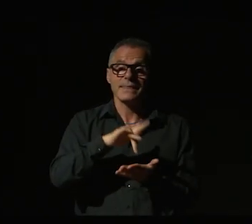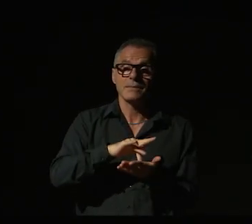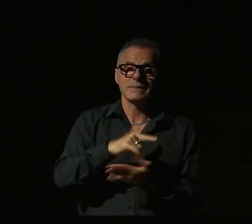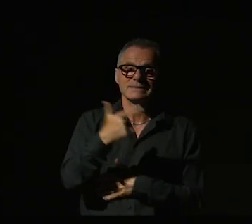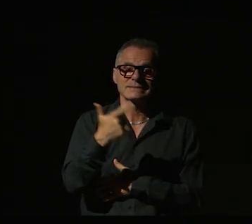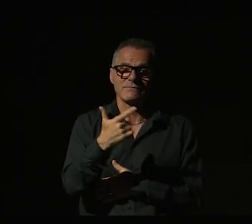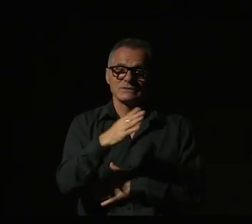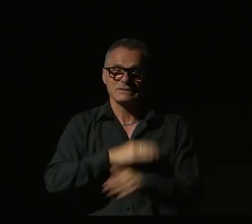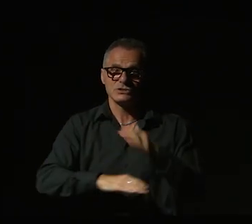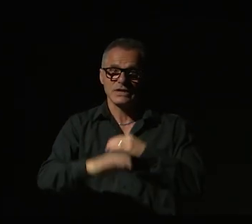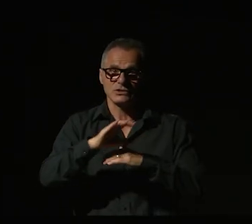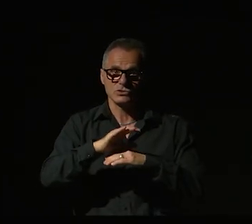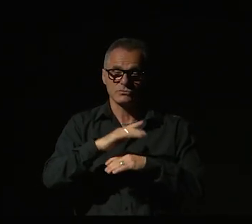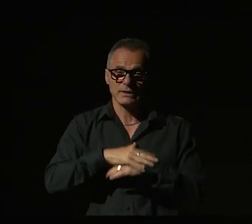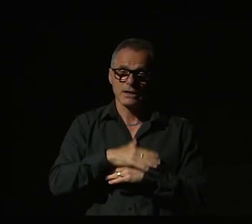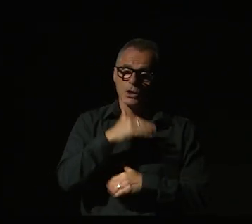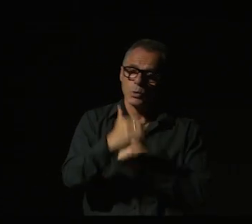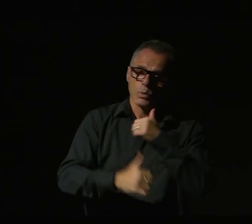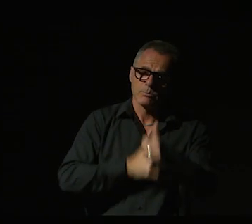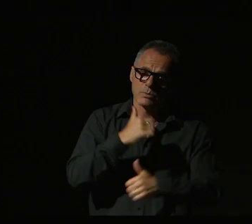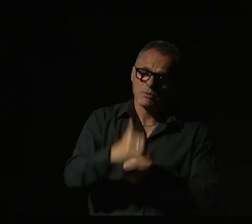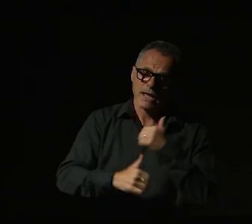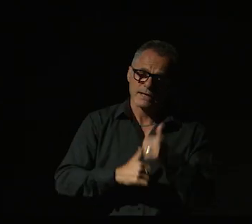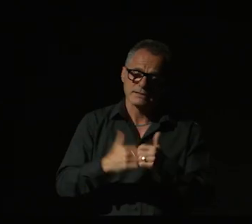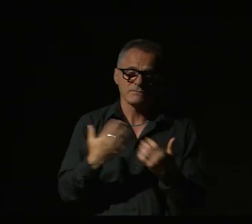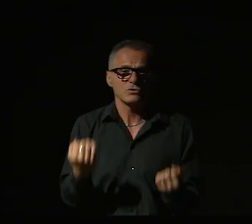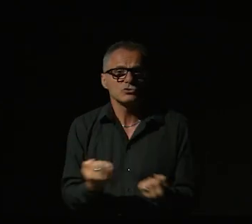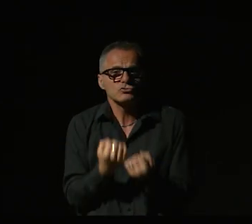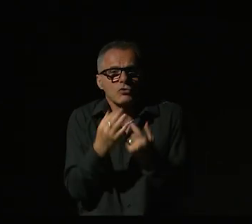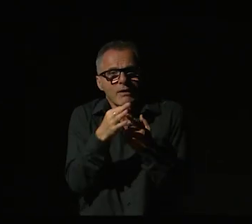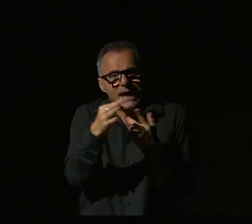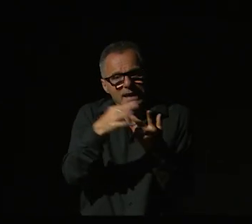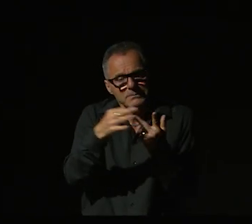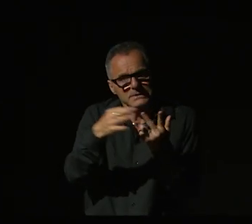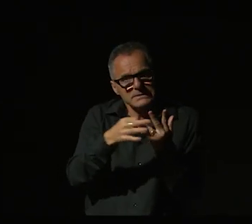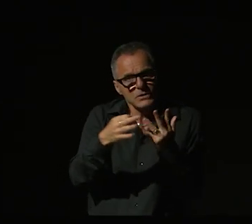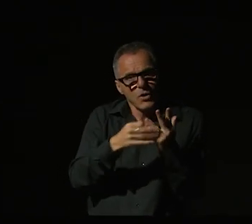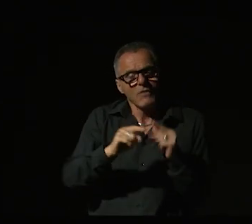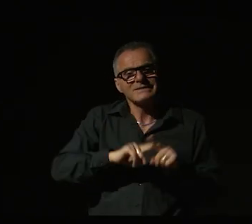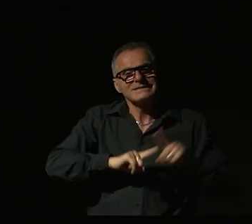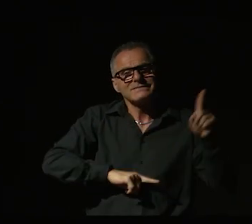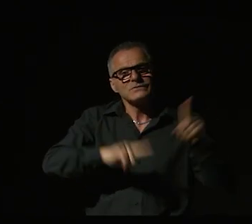were praised for uniting the strongest elements of different Italian school in the man of painting.